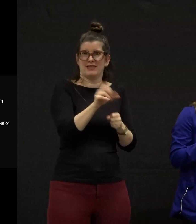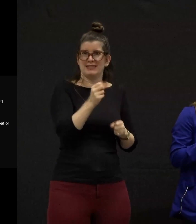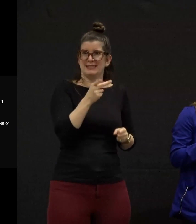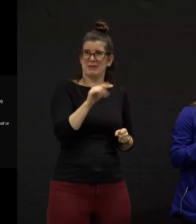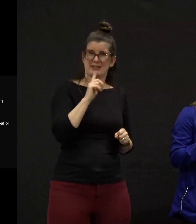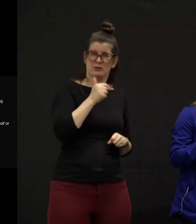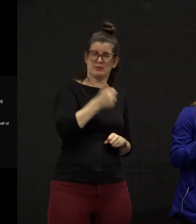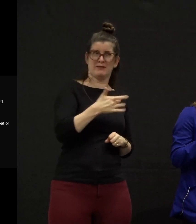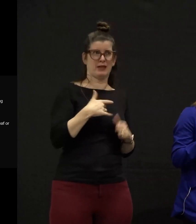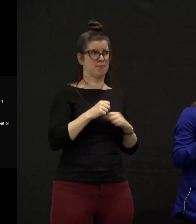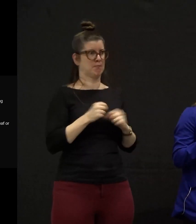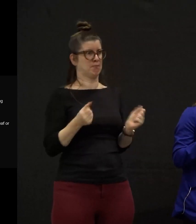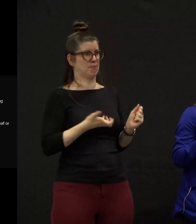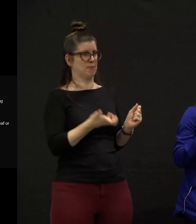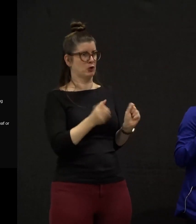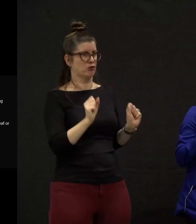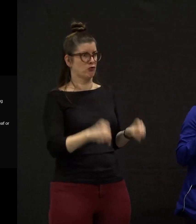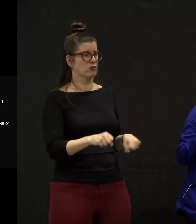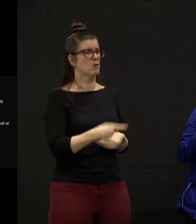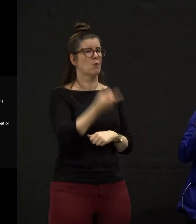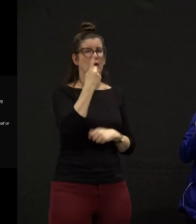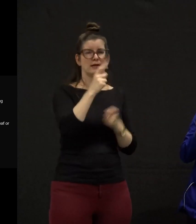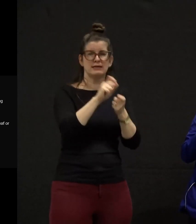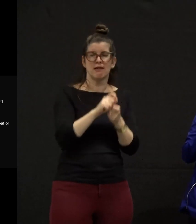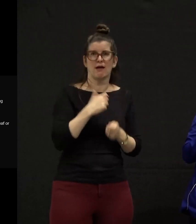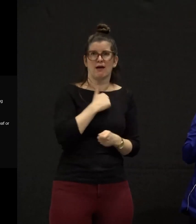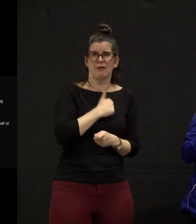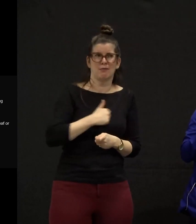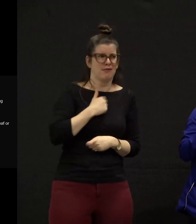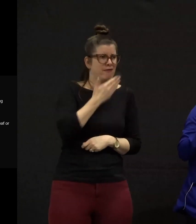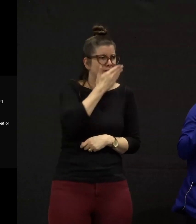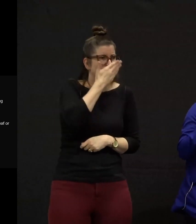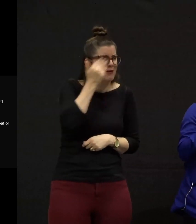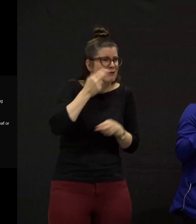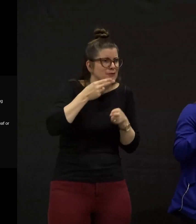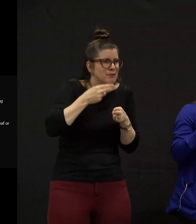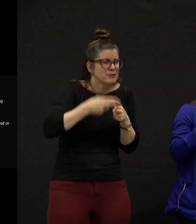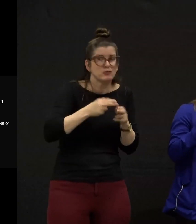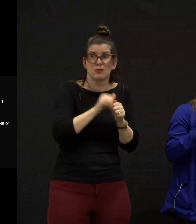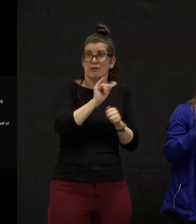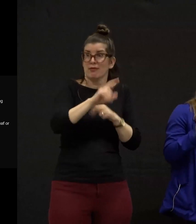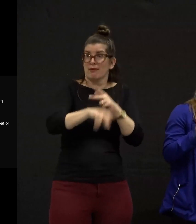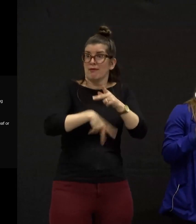And just one detail, I apologize, forgot to mention on these types of questions,